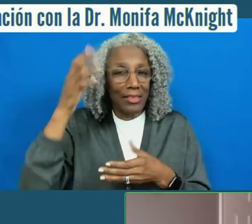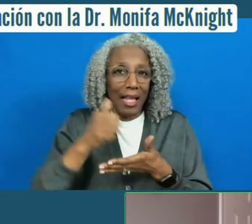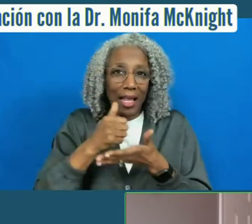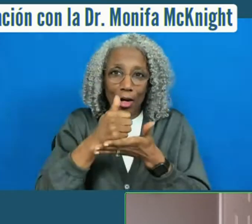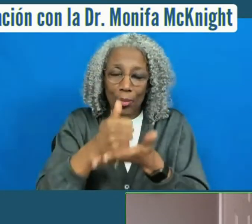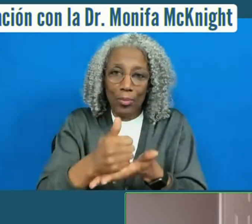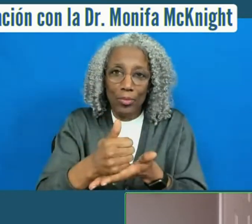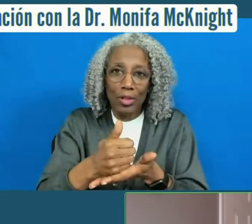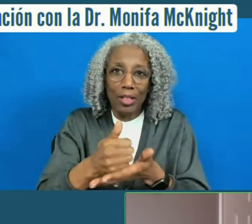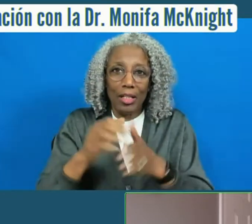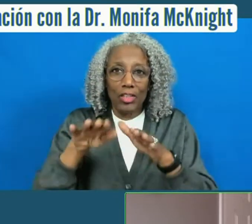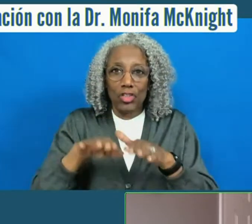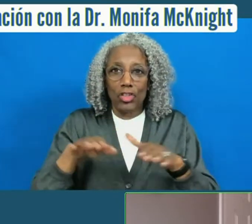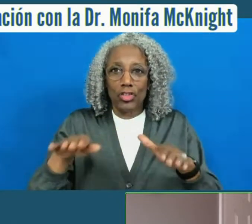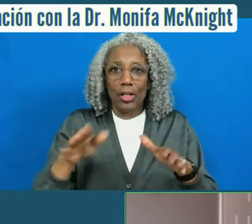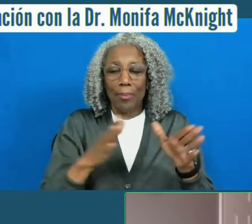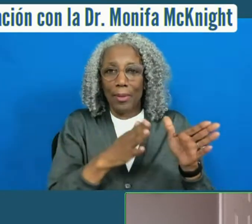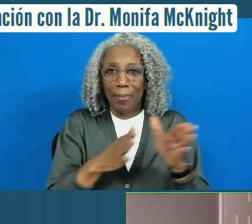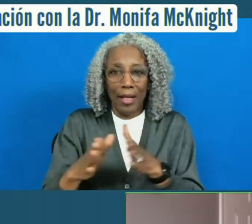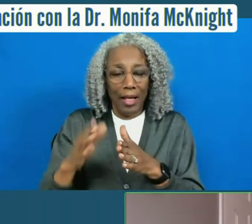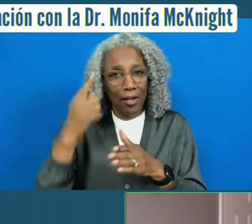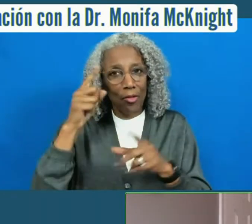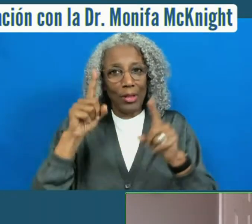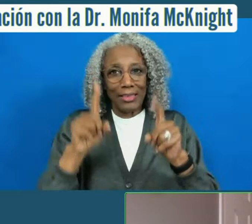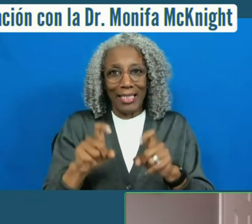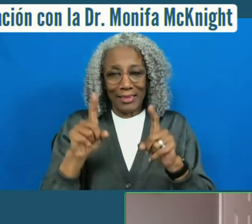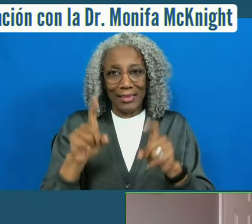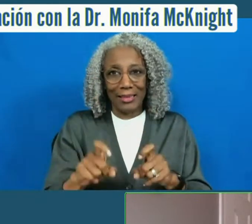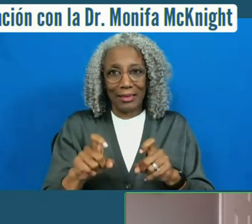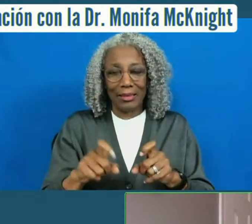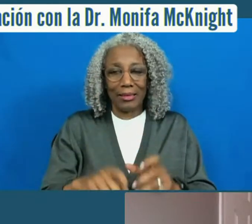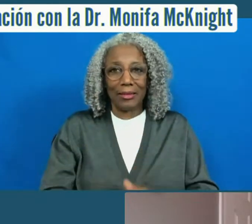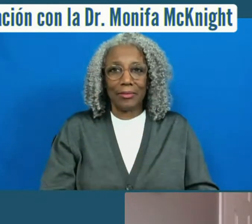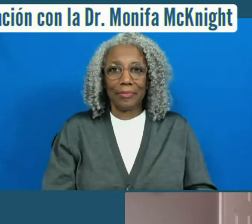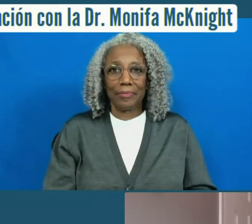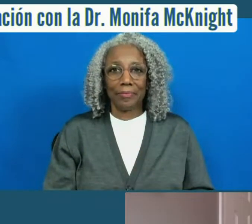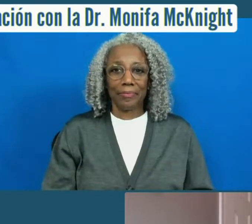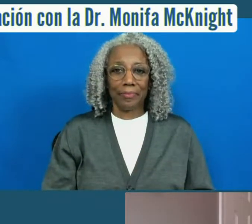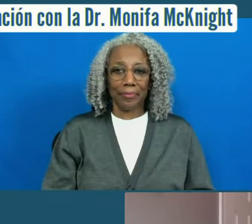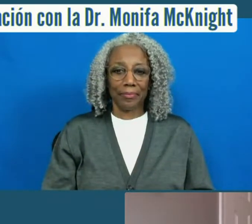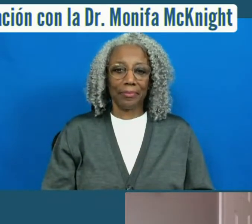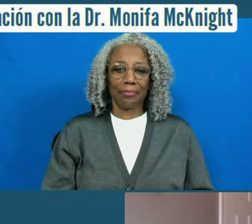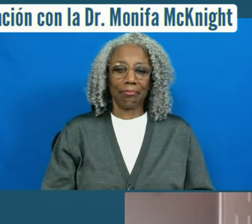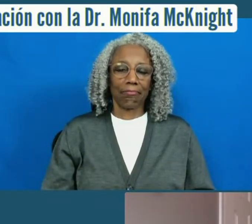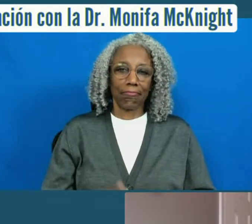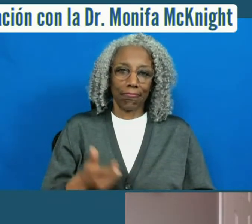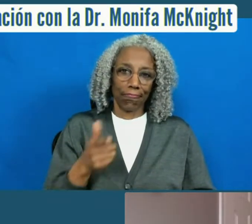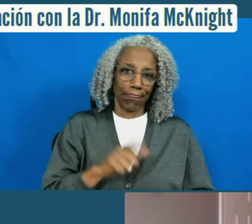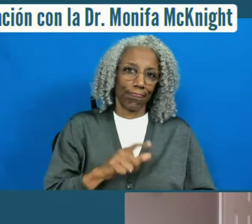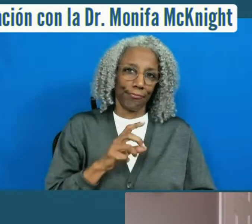Uh also, there's not enough information for the parents to for them to beble to help